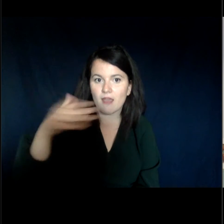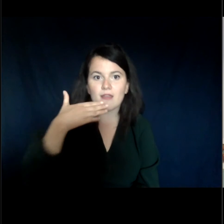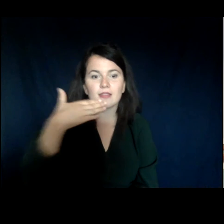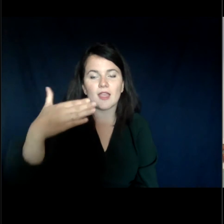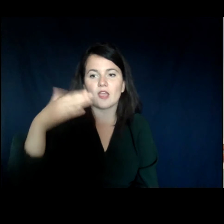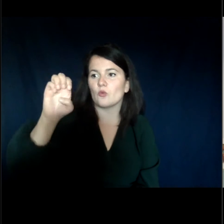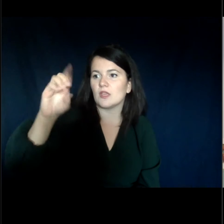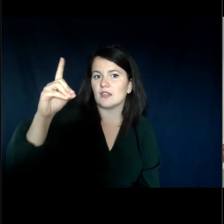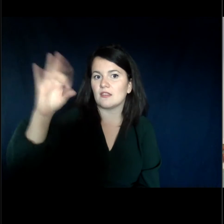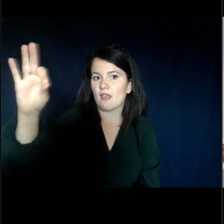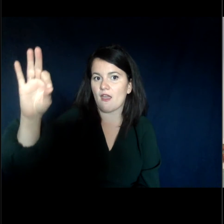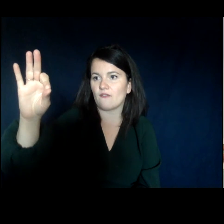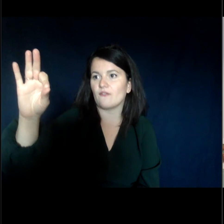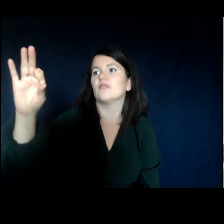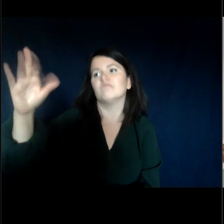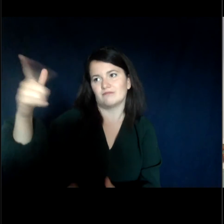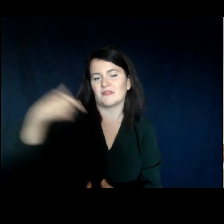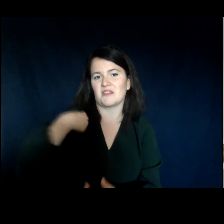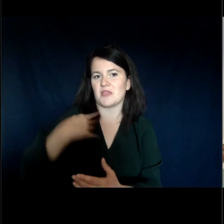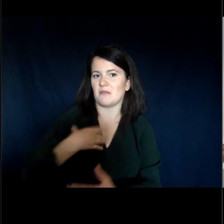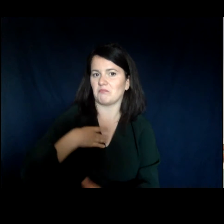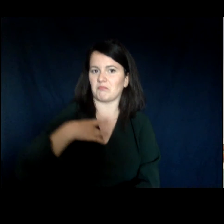at this very important and interesting webinar.